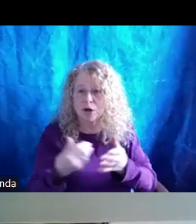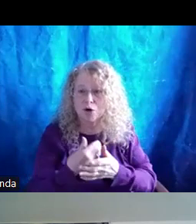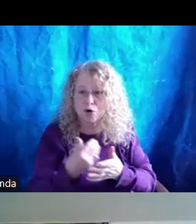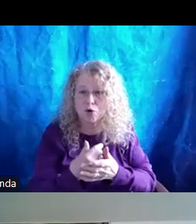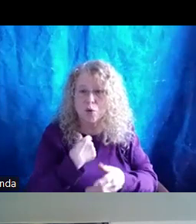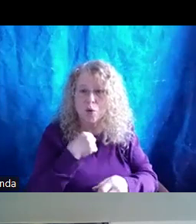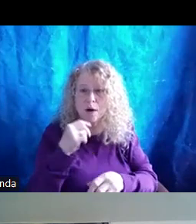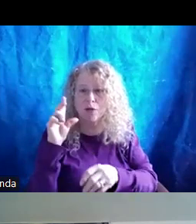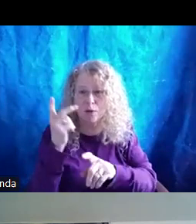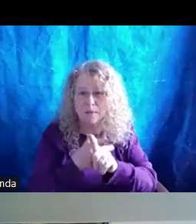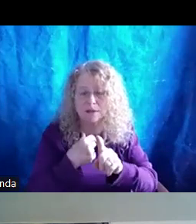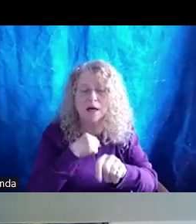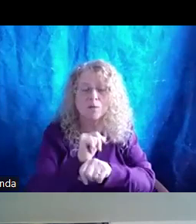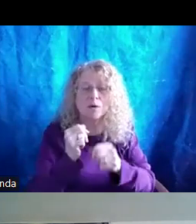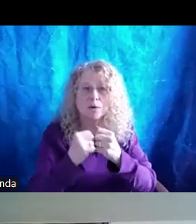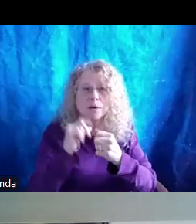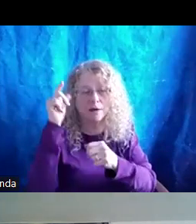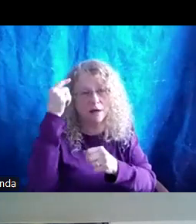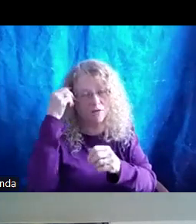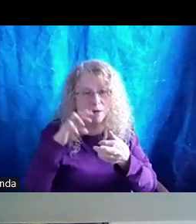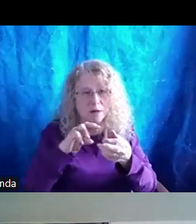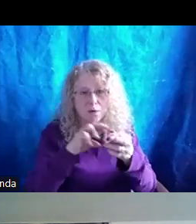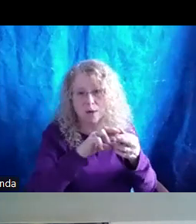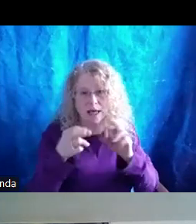SUPPORTING SELF-SUFFICIENCY AS WELL AS VR.